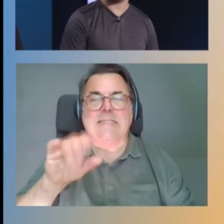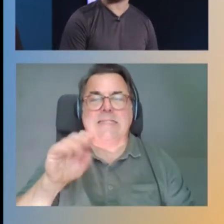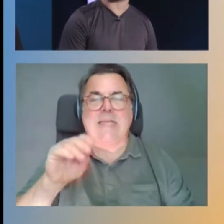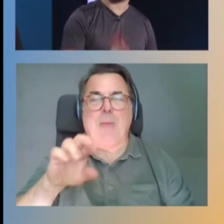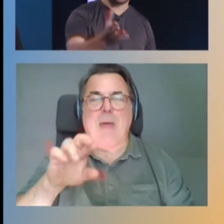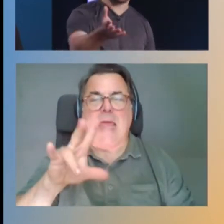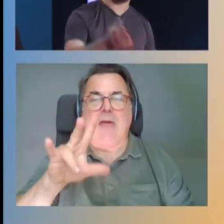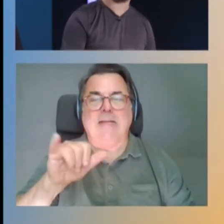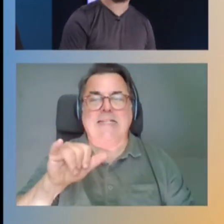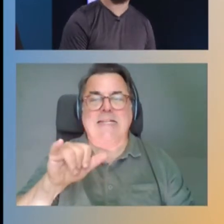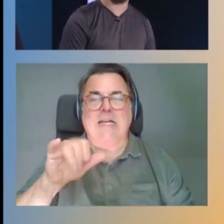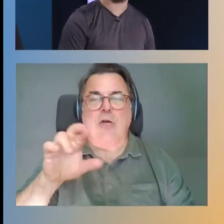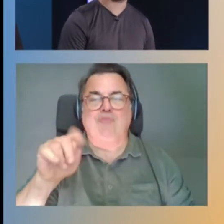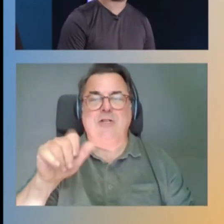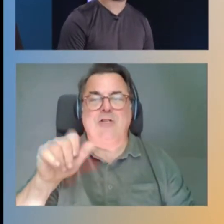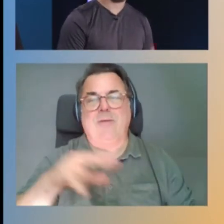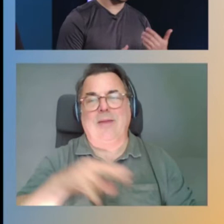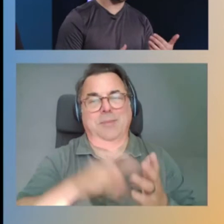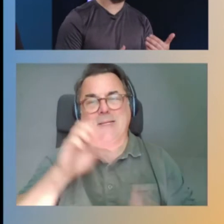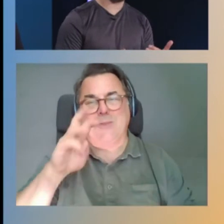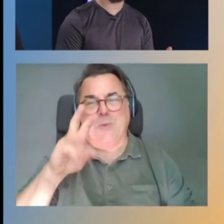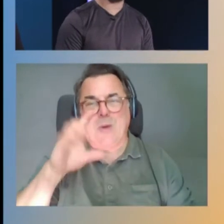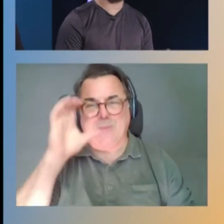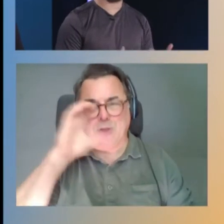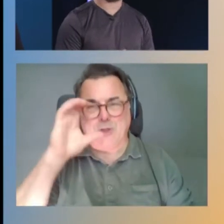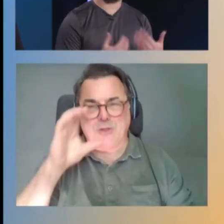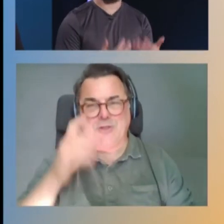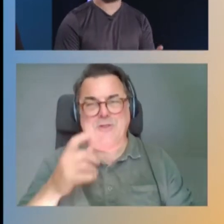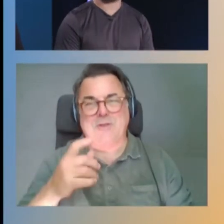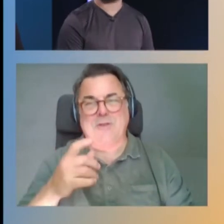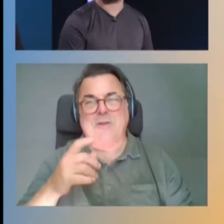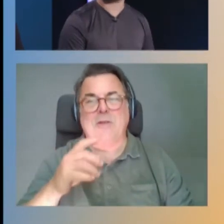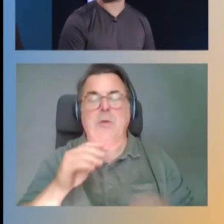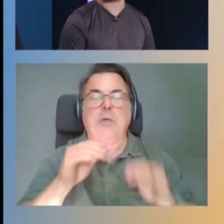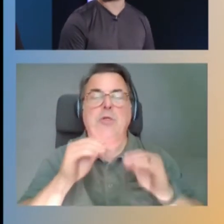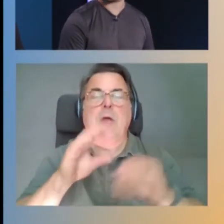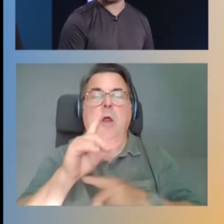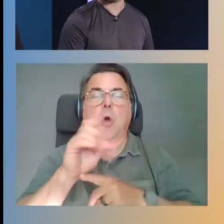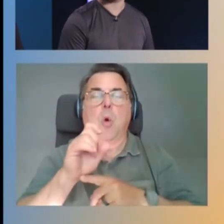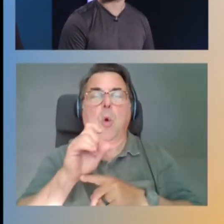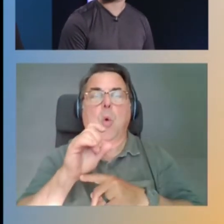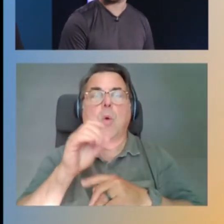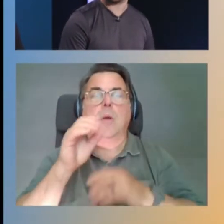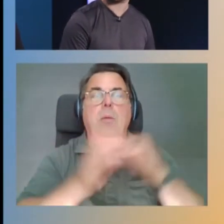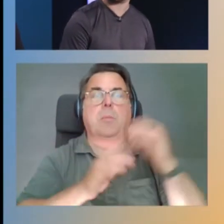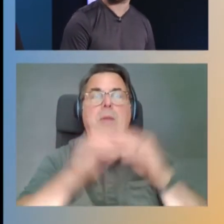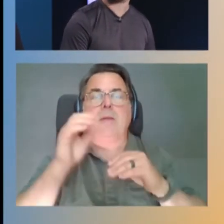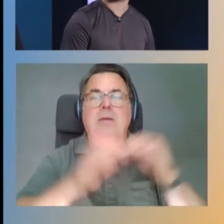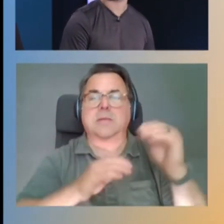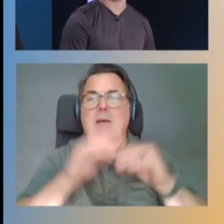So here you see code, a training strip code built on top of the PyTorch machine learning framework.